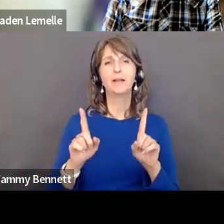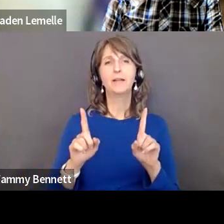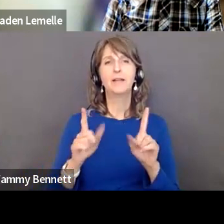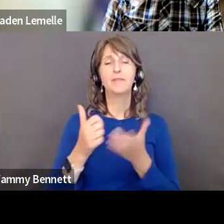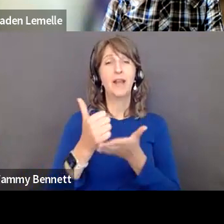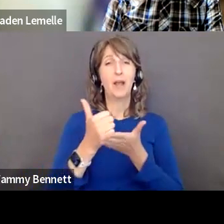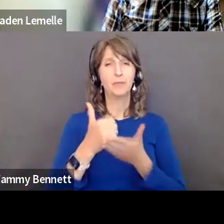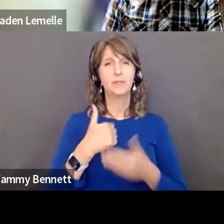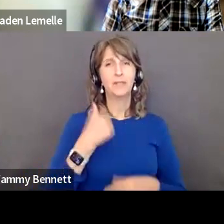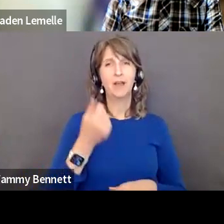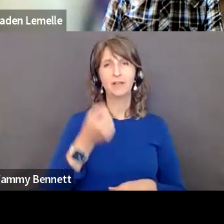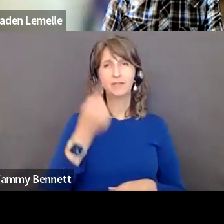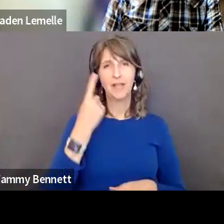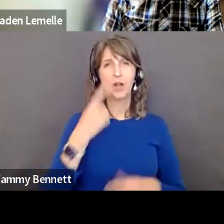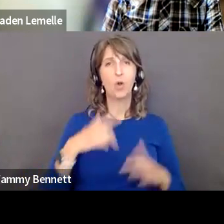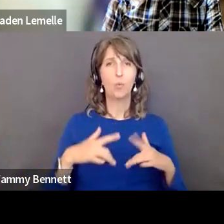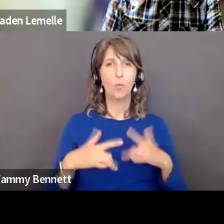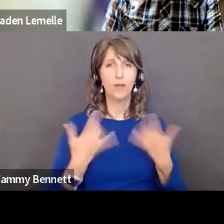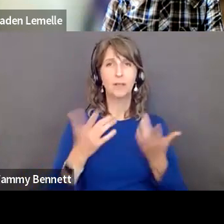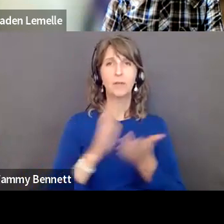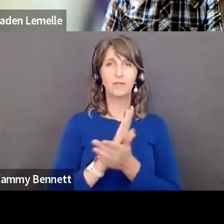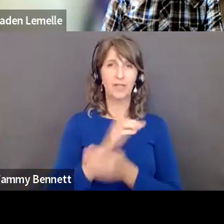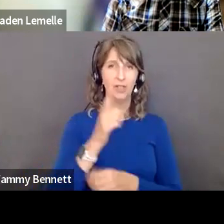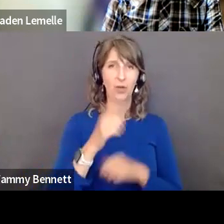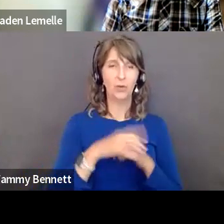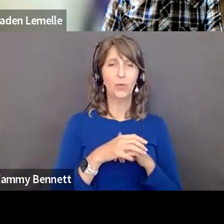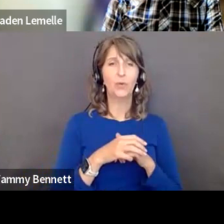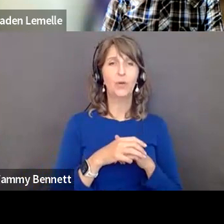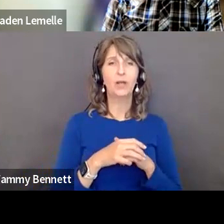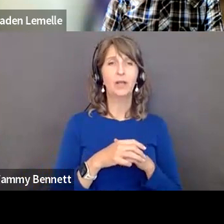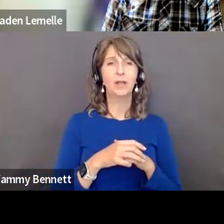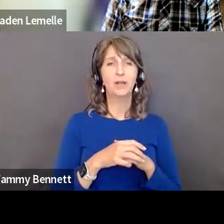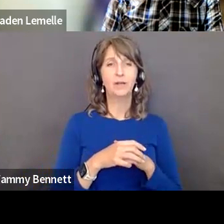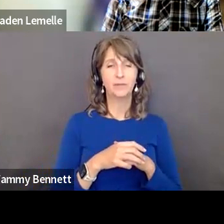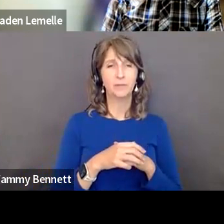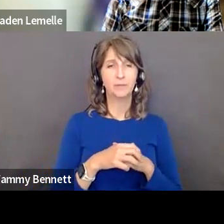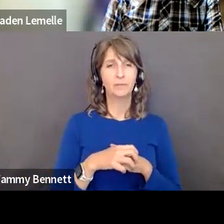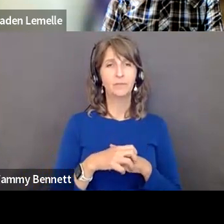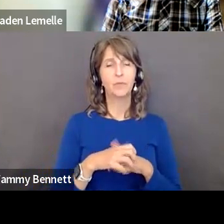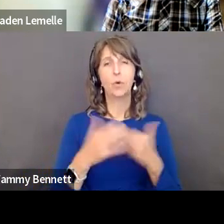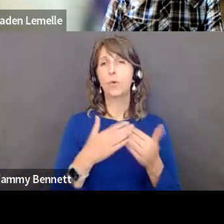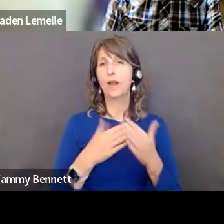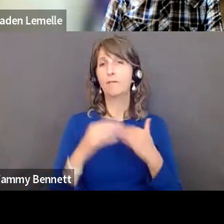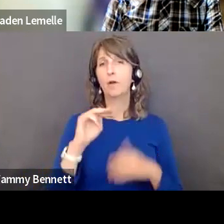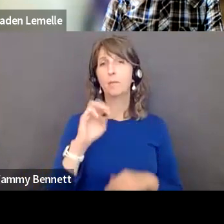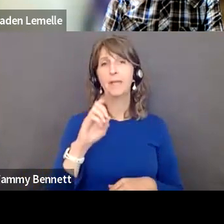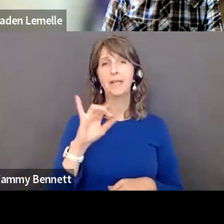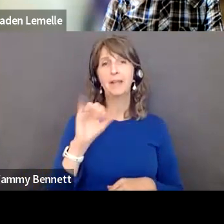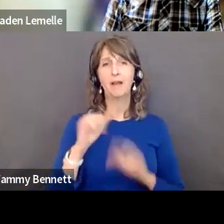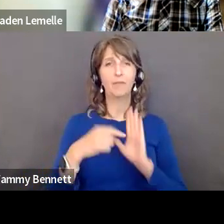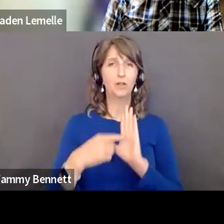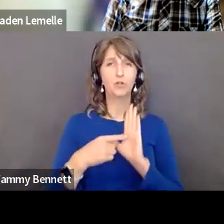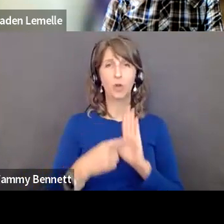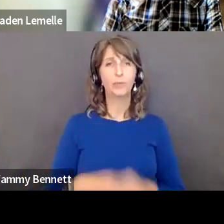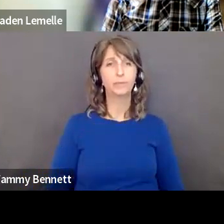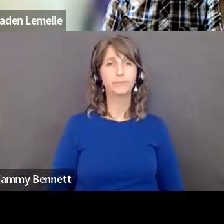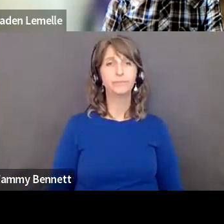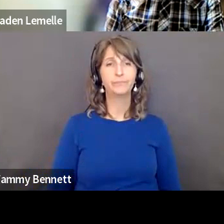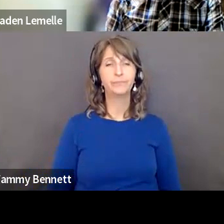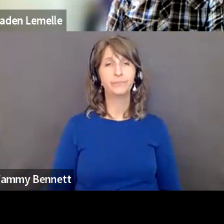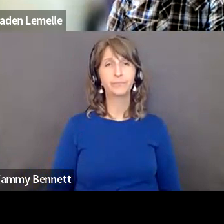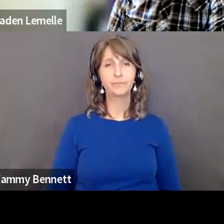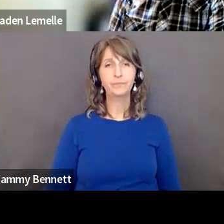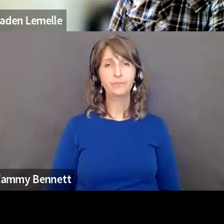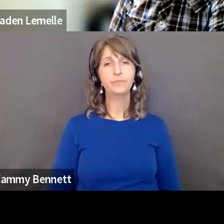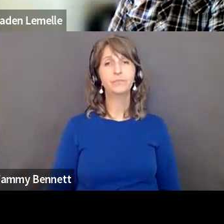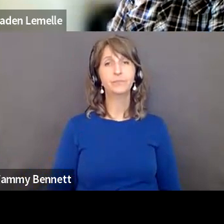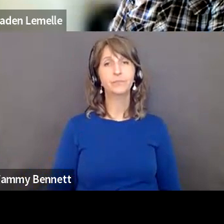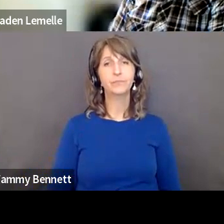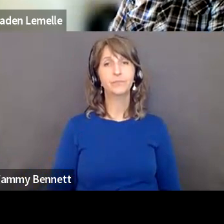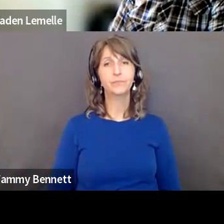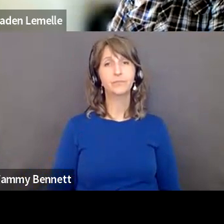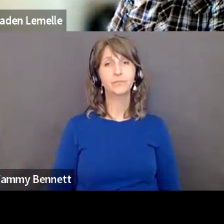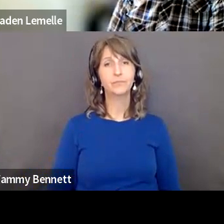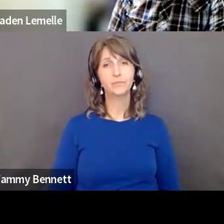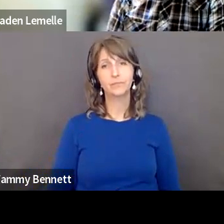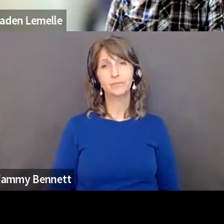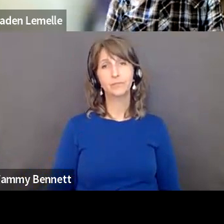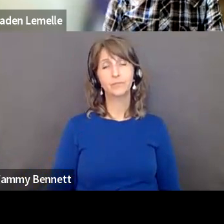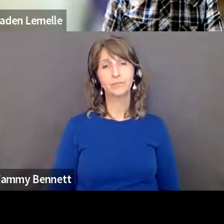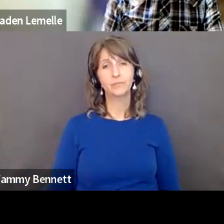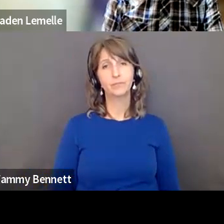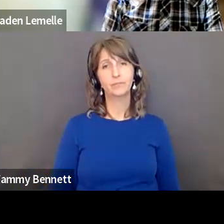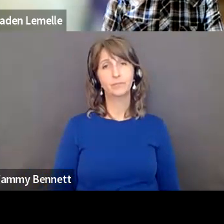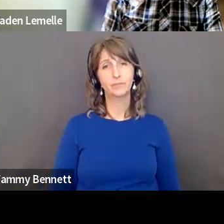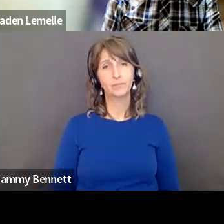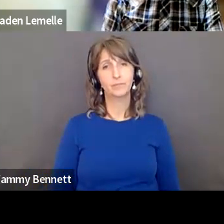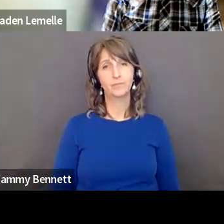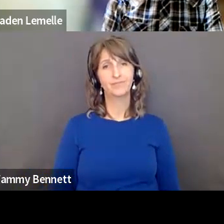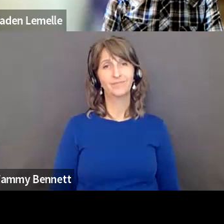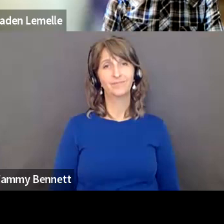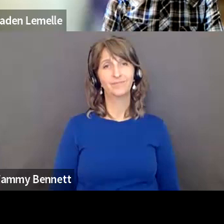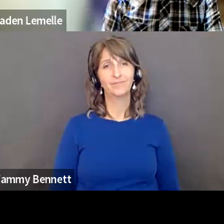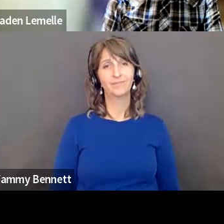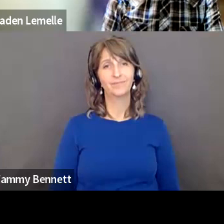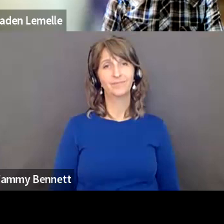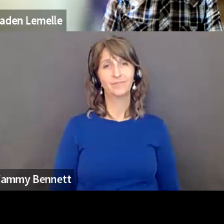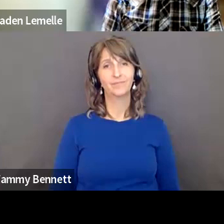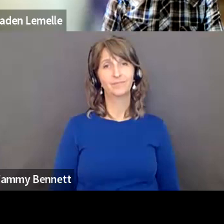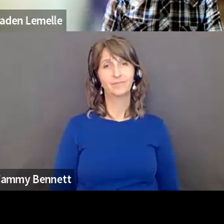Discussed in the video or the conversation in some type of movie or media that will be shown in class.